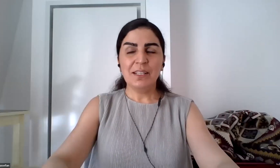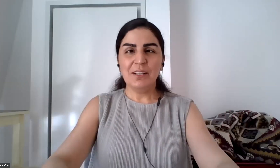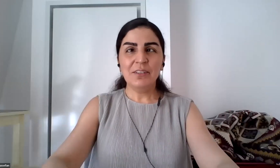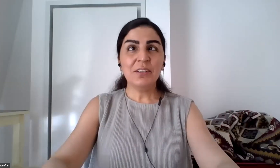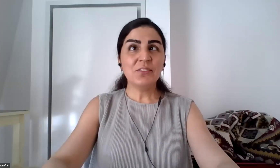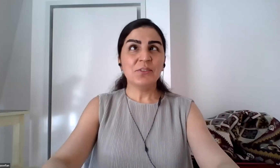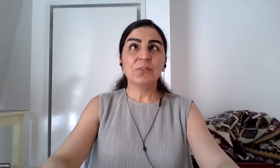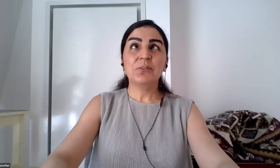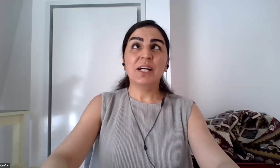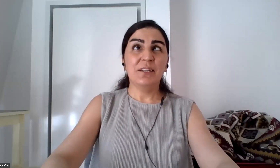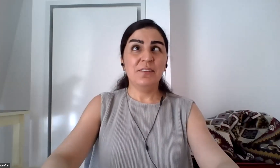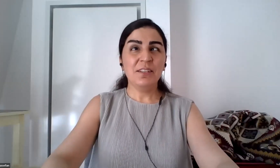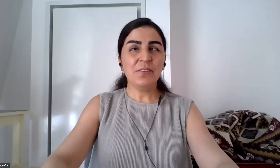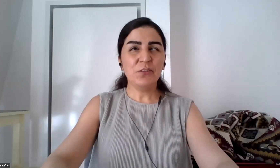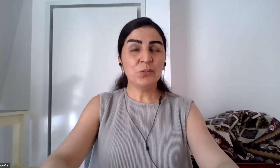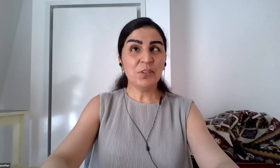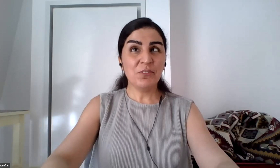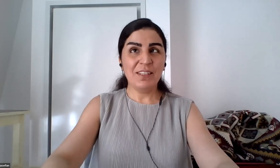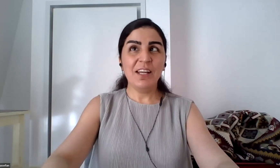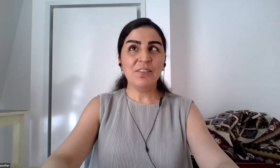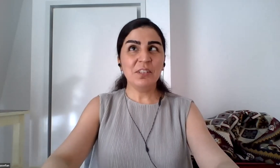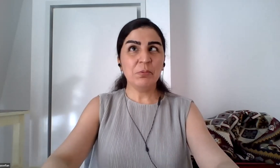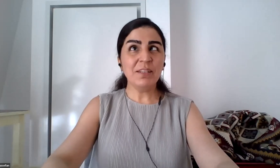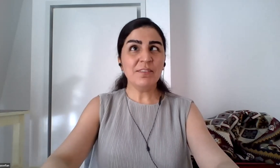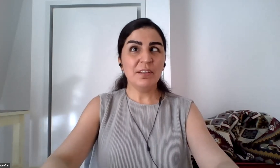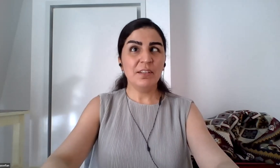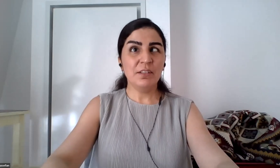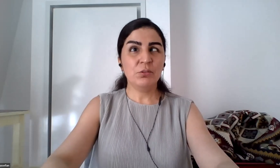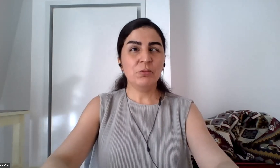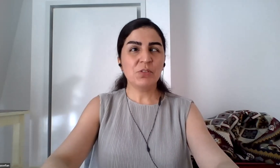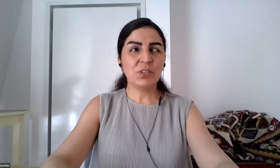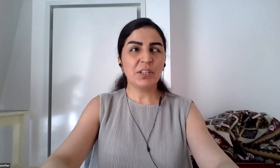very much. Good morning, good afternoon, good evening, everybody.